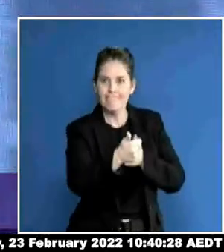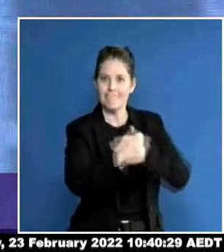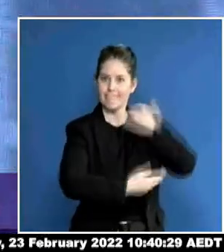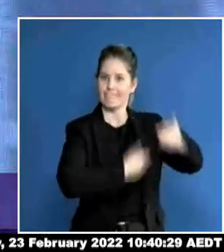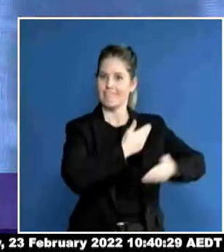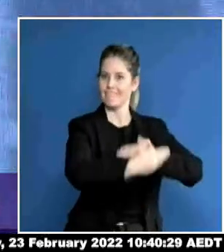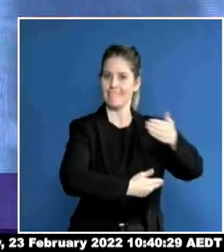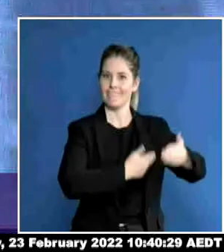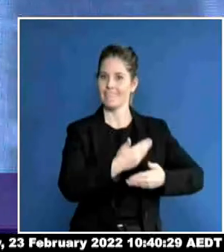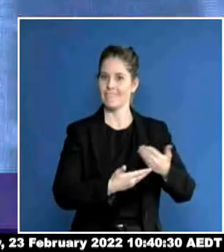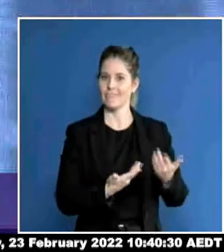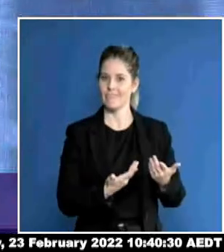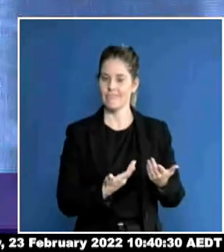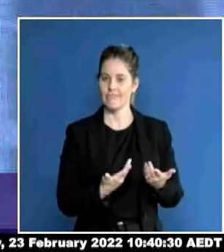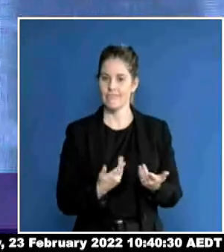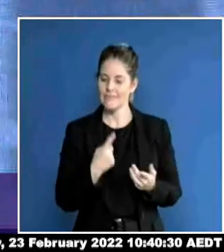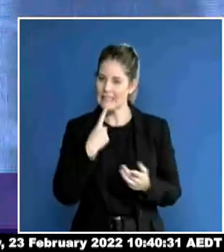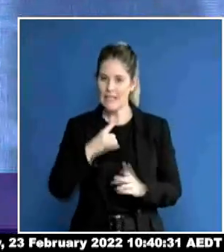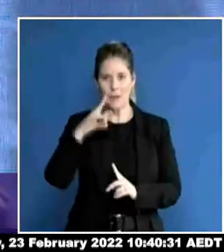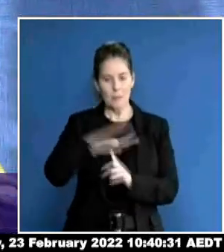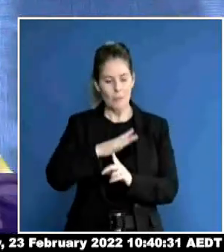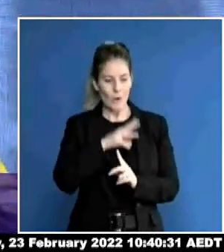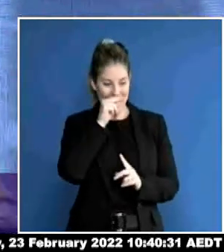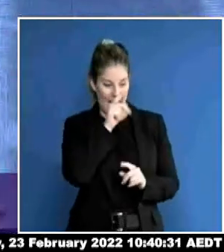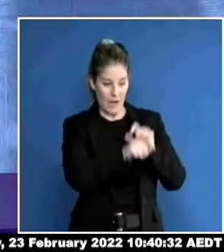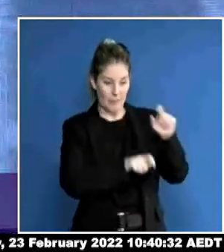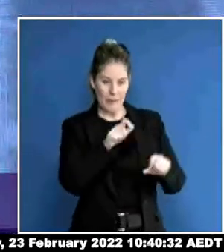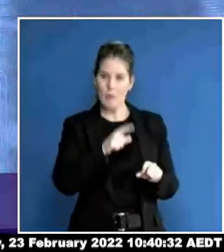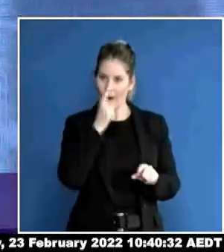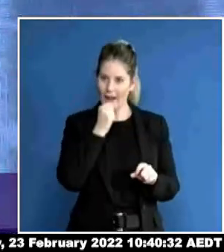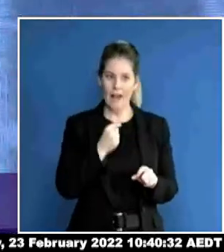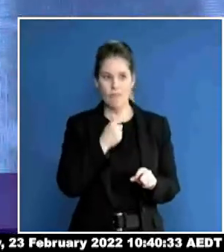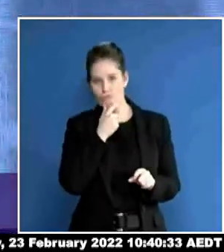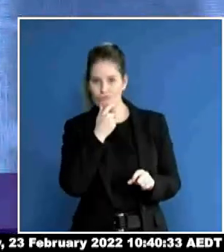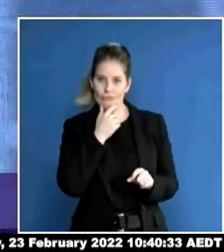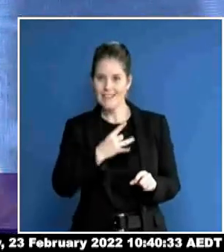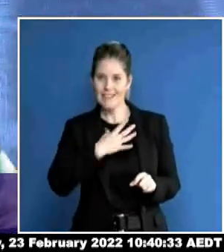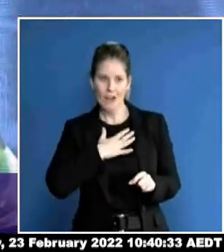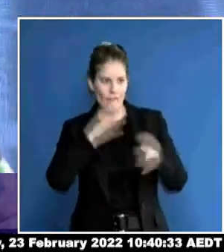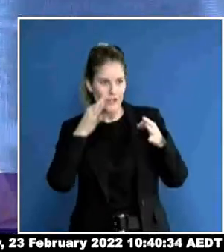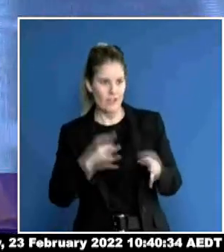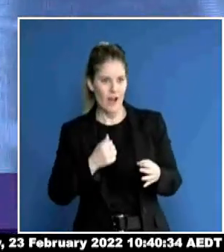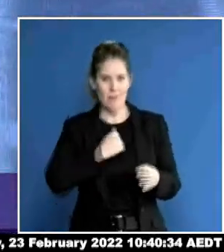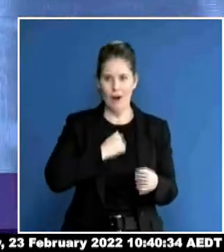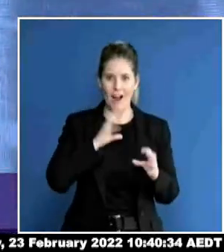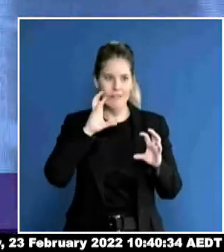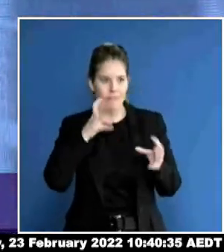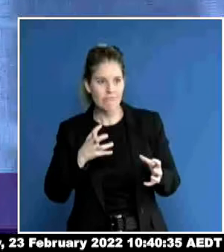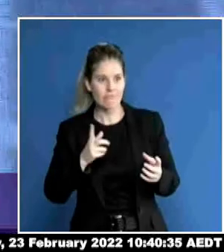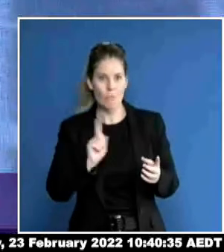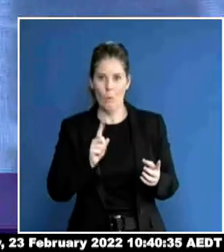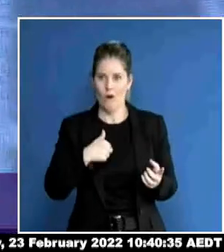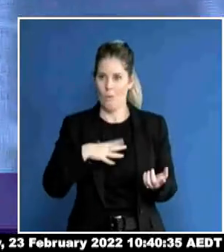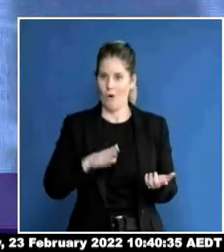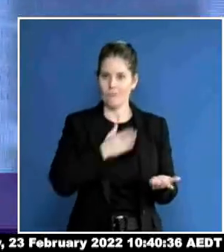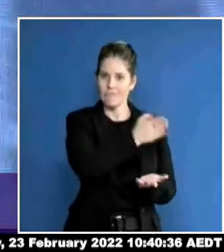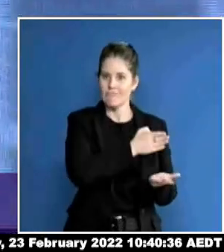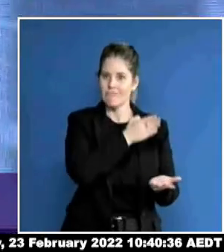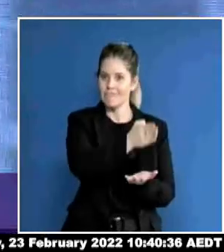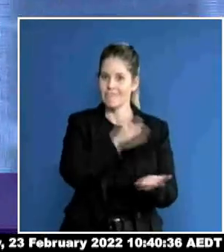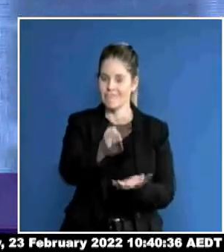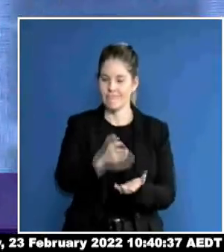disability. You heard from Professor Anne Kavanagh and Dr Alex Devine from Melbourne